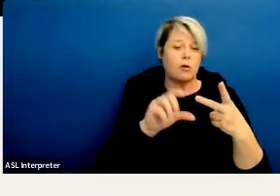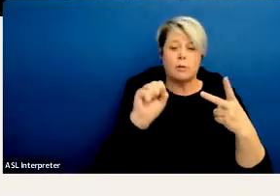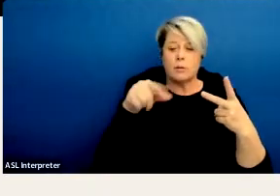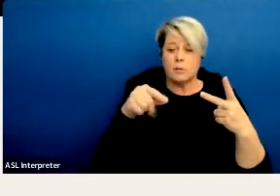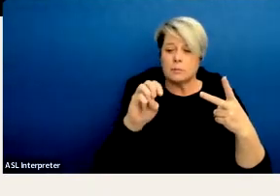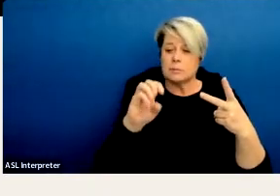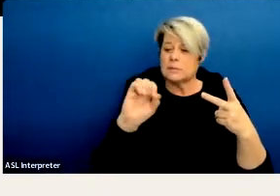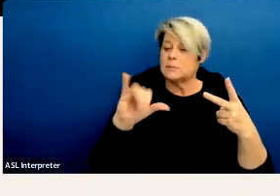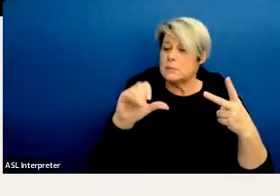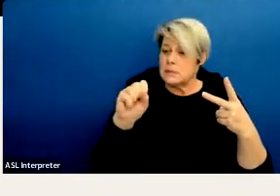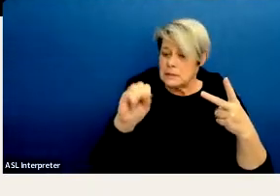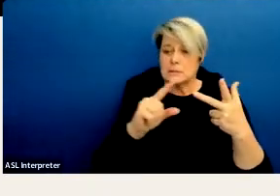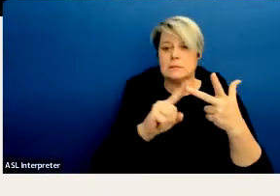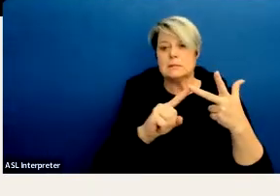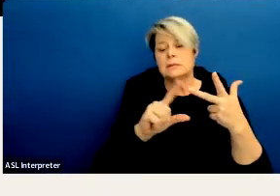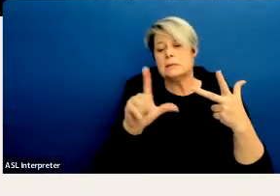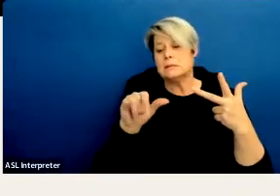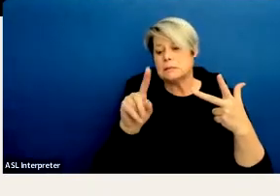provides information relevant to different crop,